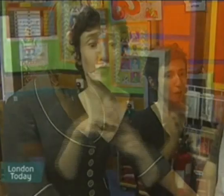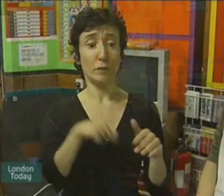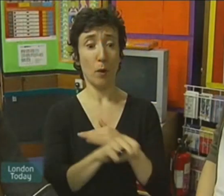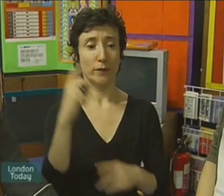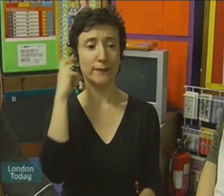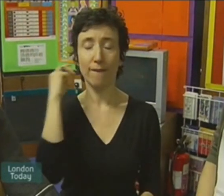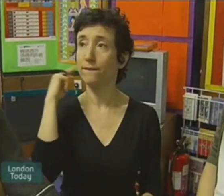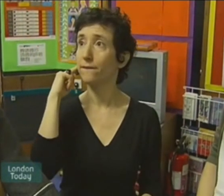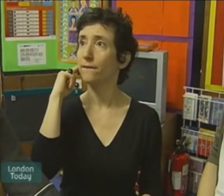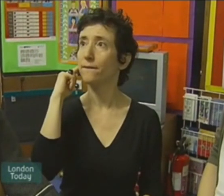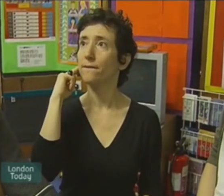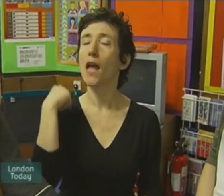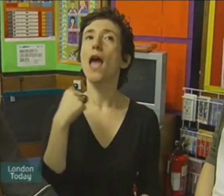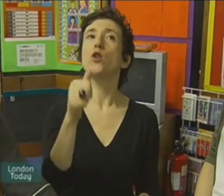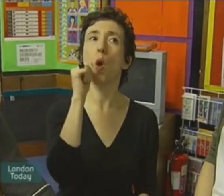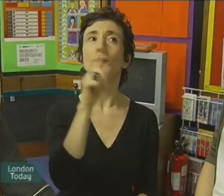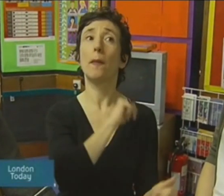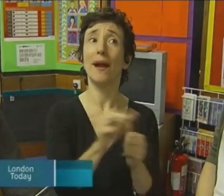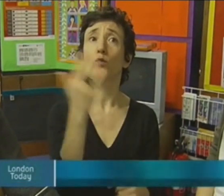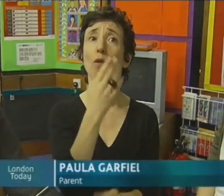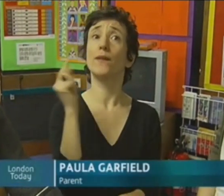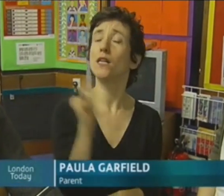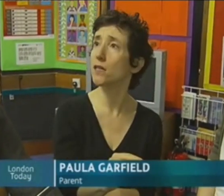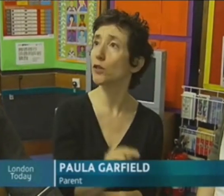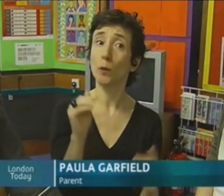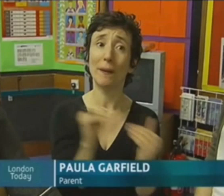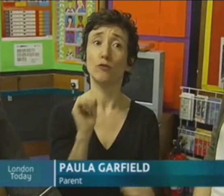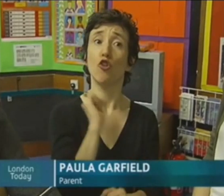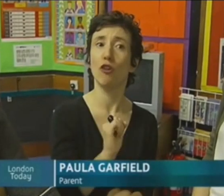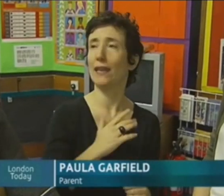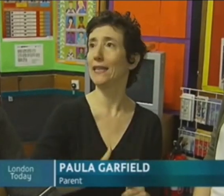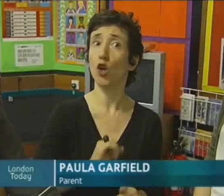When my daughter was born deaf i knew what would be best school for her